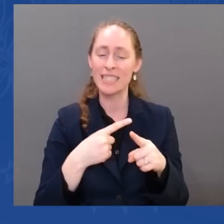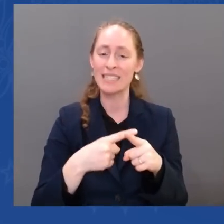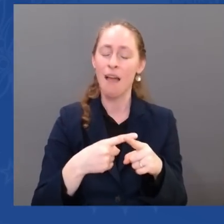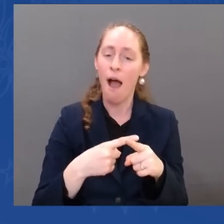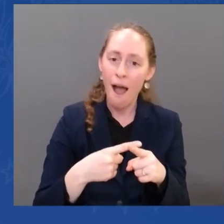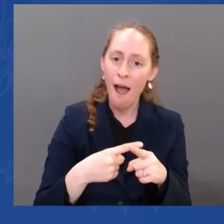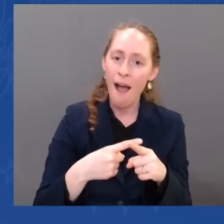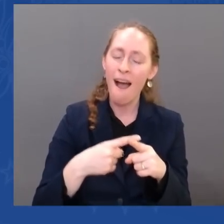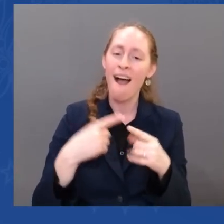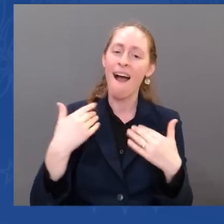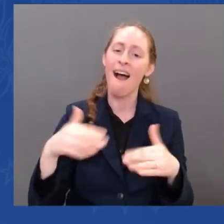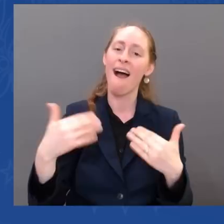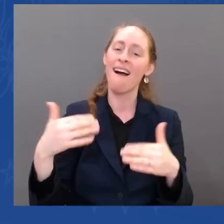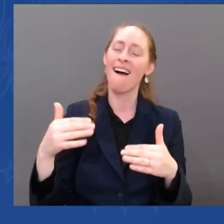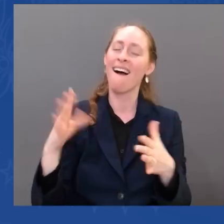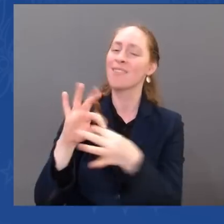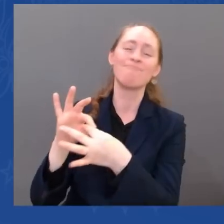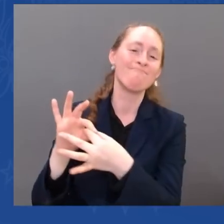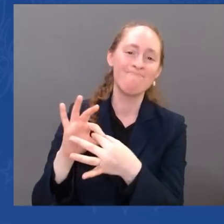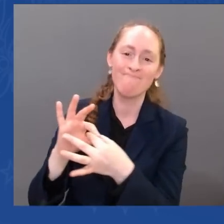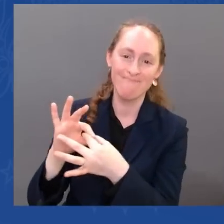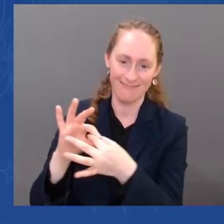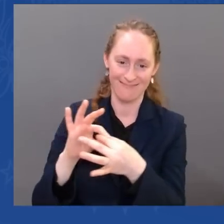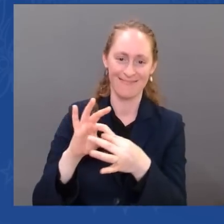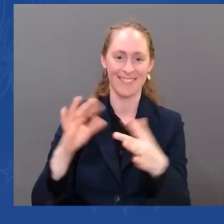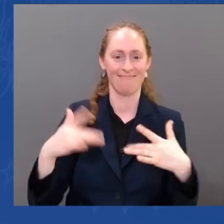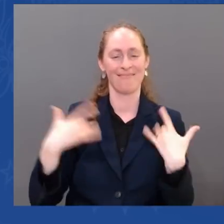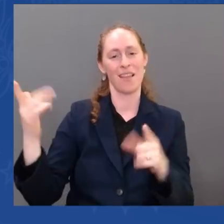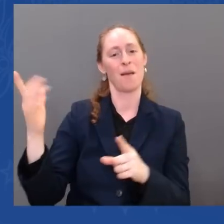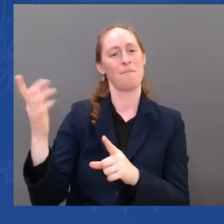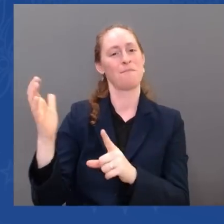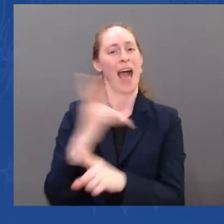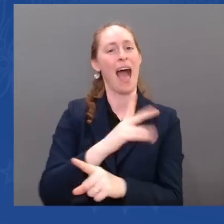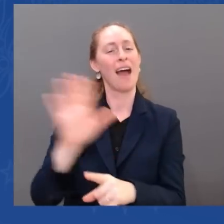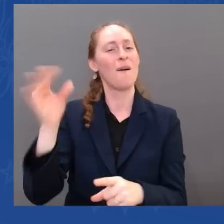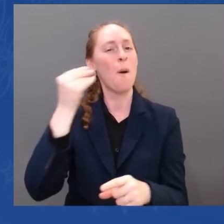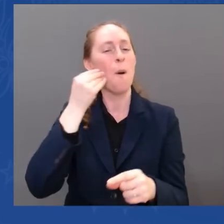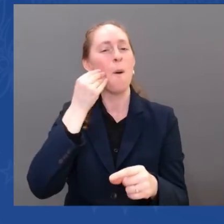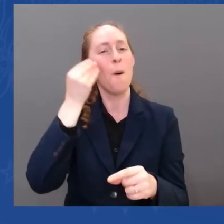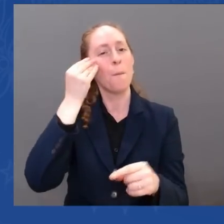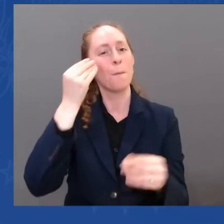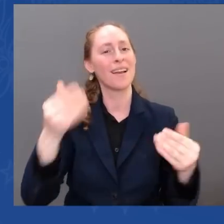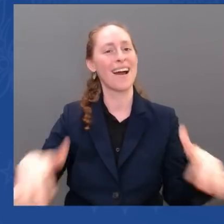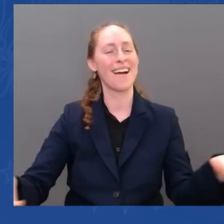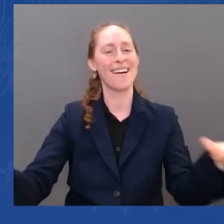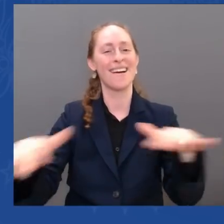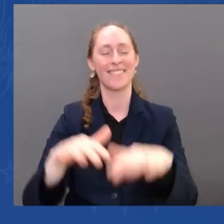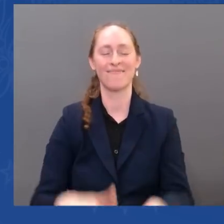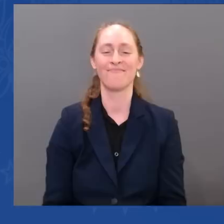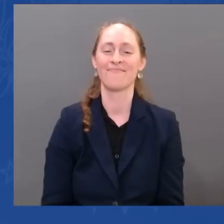And, Mr. President, marking this bicentennial, albeit with a year's delay